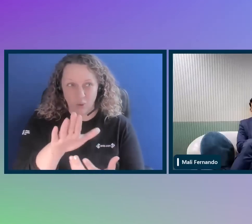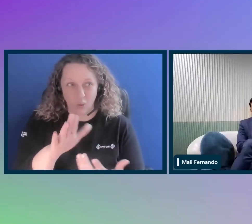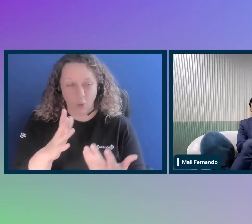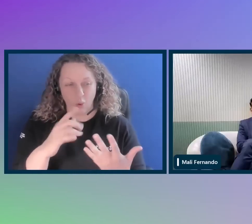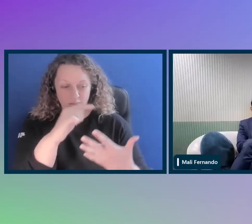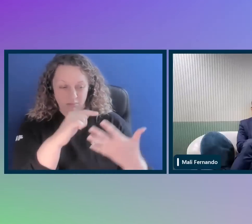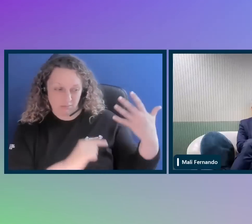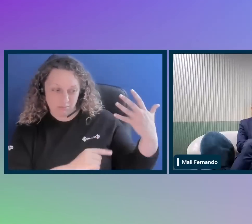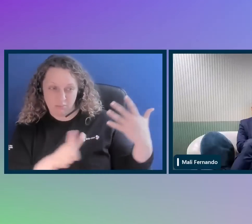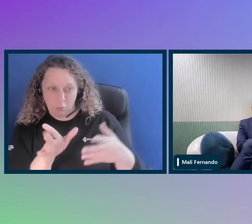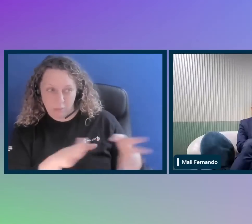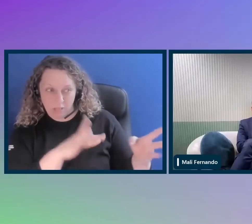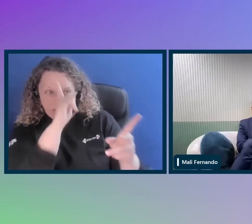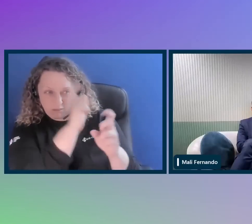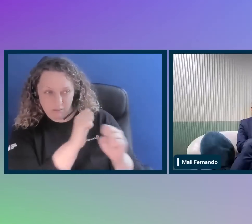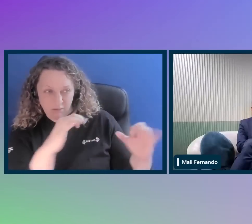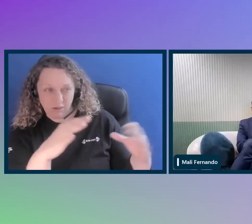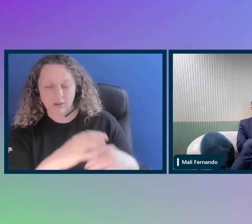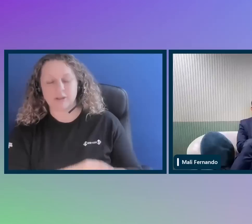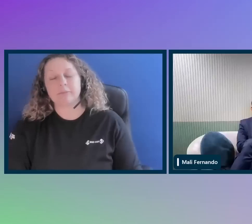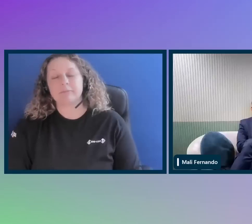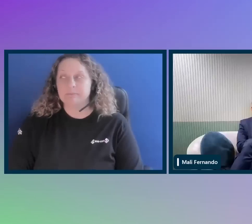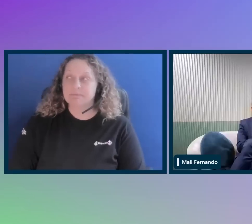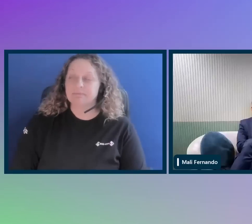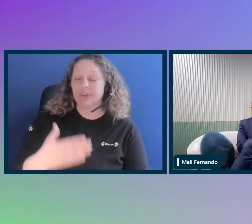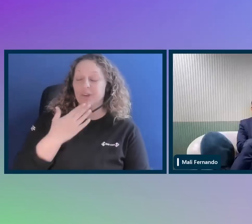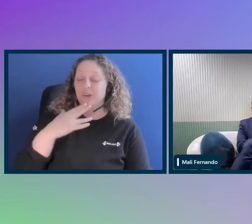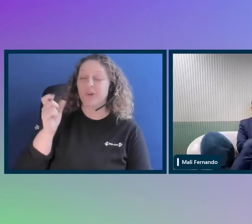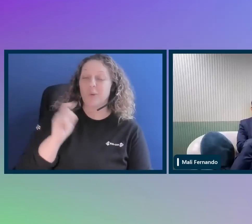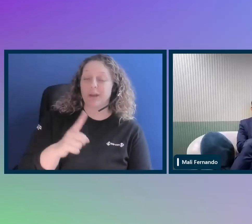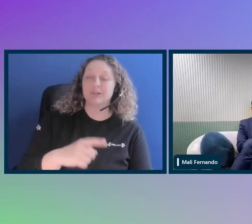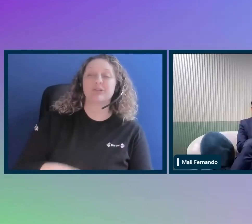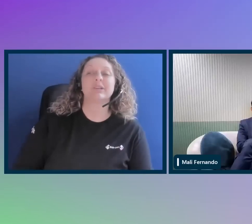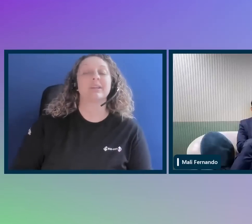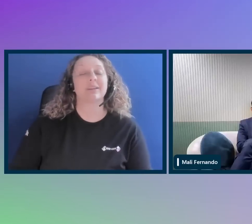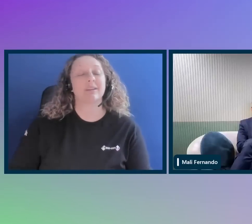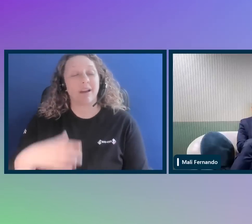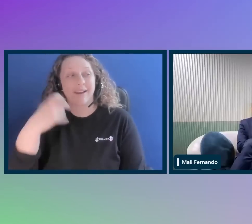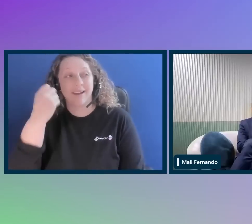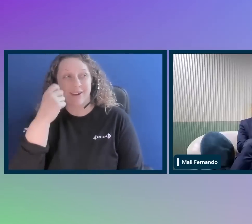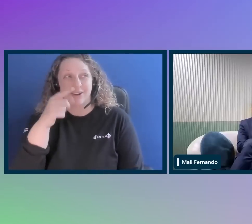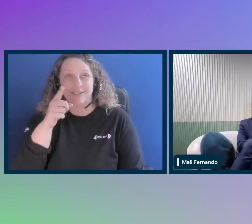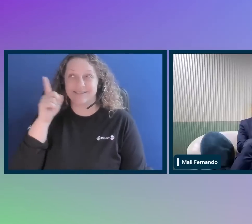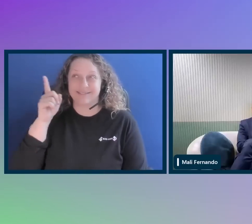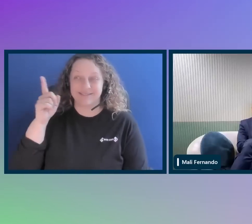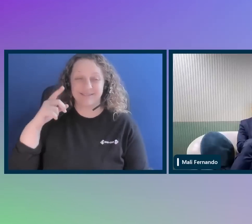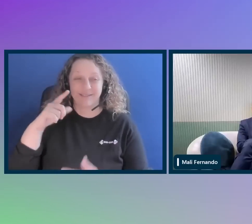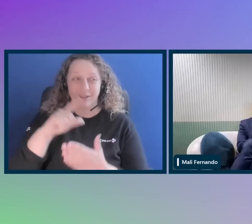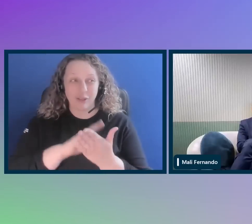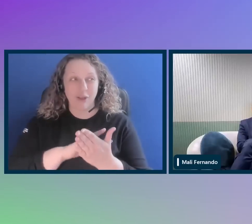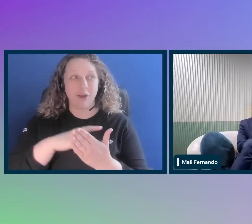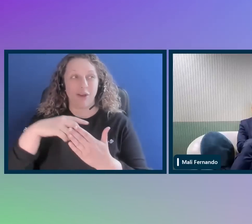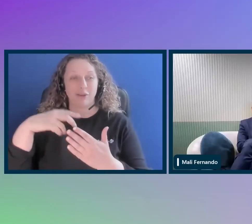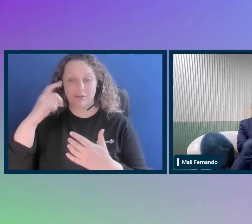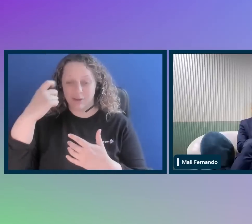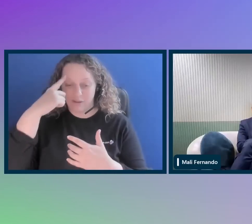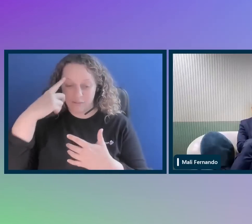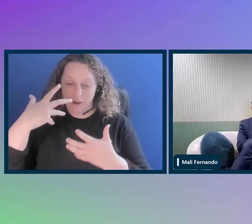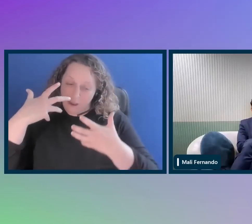Really good question. So, being a heavily regulated organization, we always want to be on the right side of regulation, right?